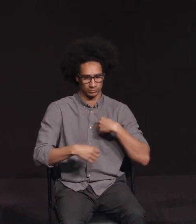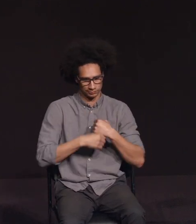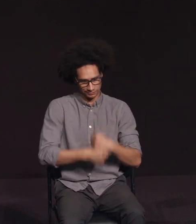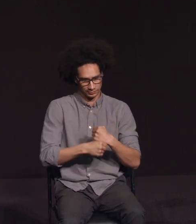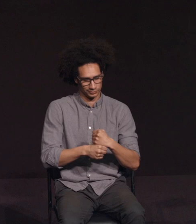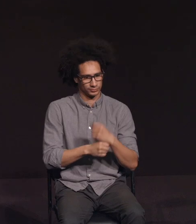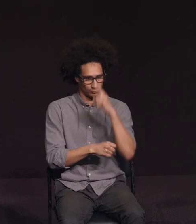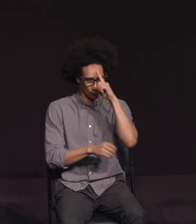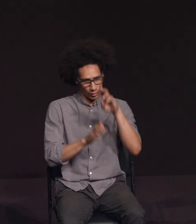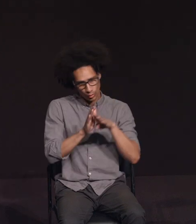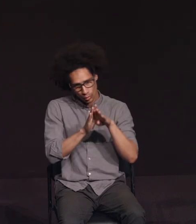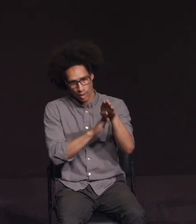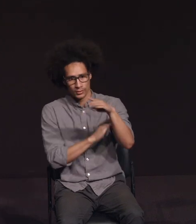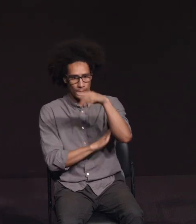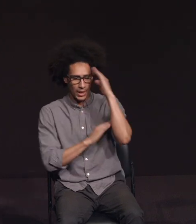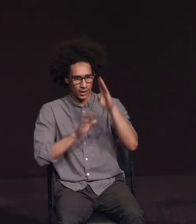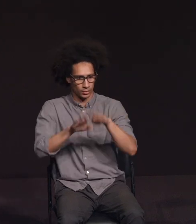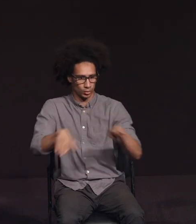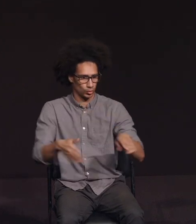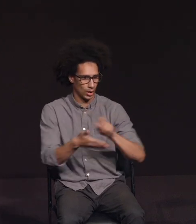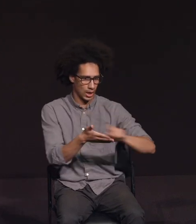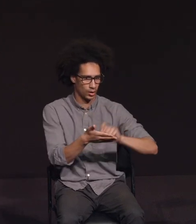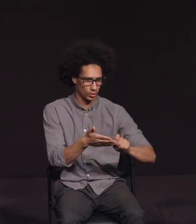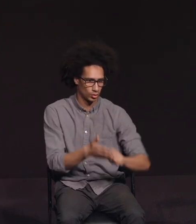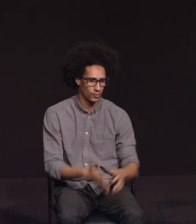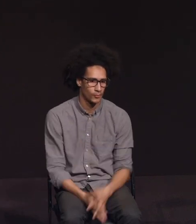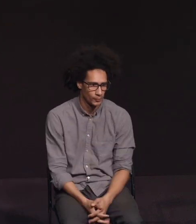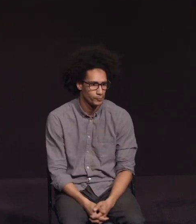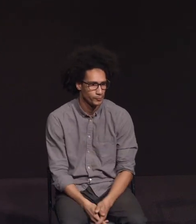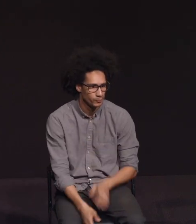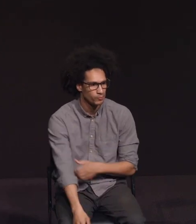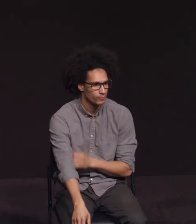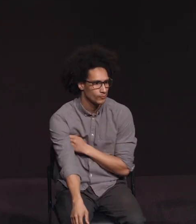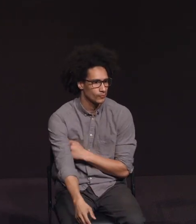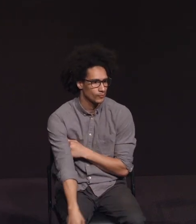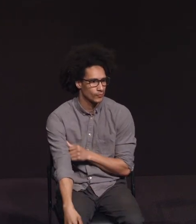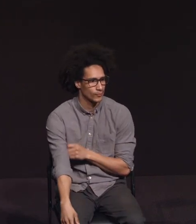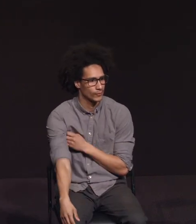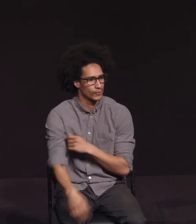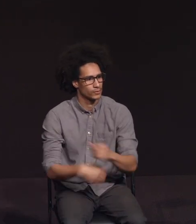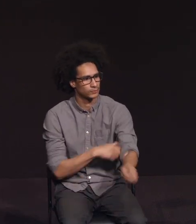Black children's literature, the idea of moving beyond the role